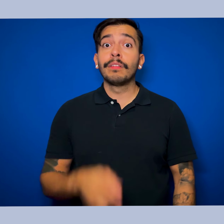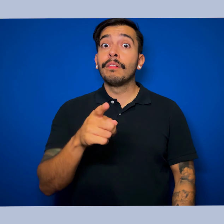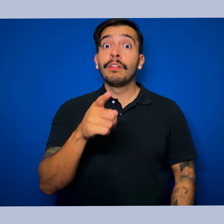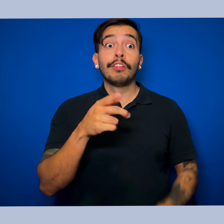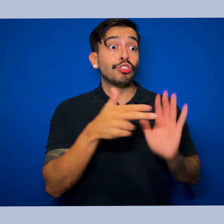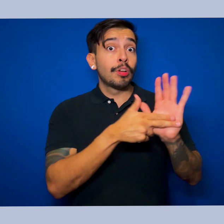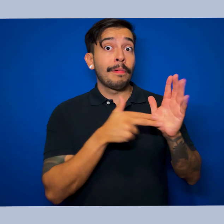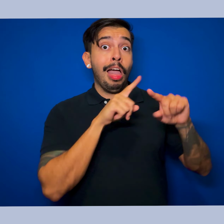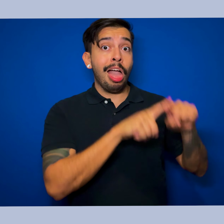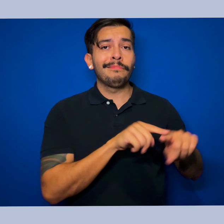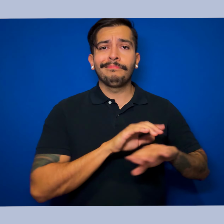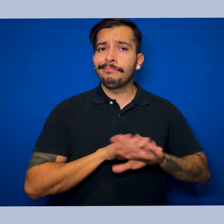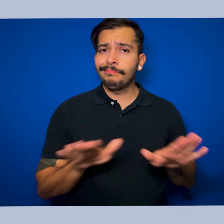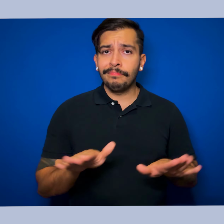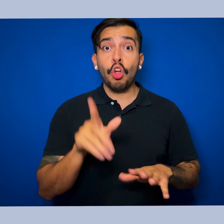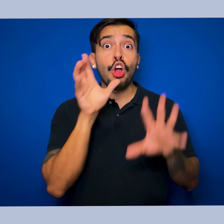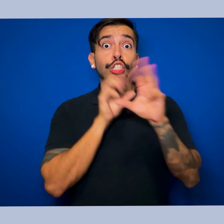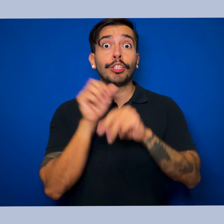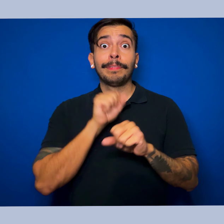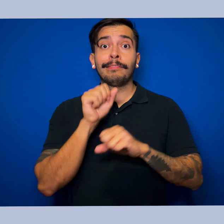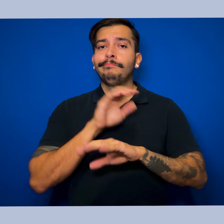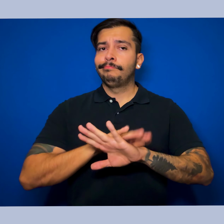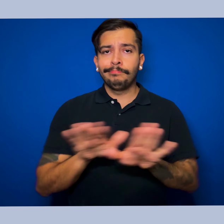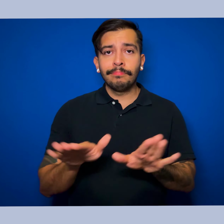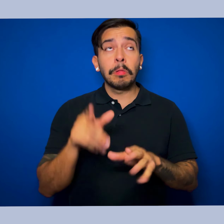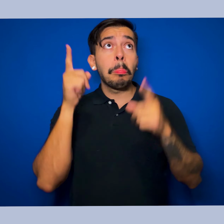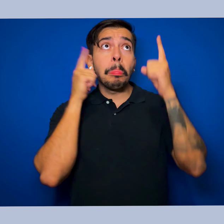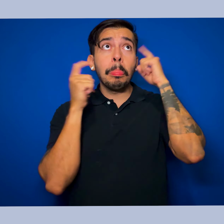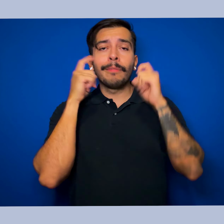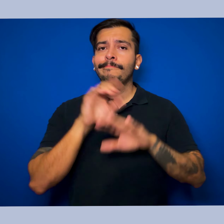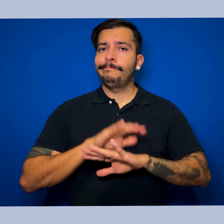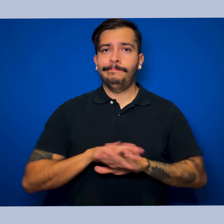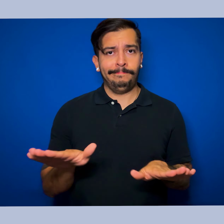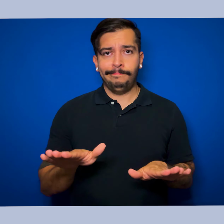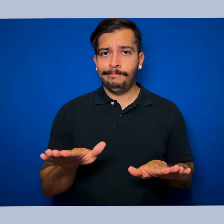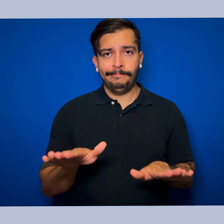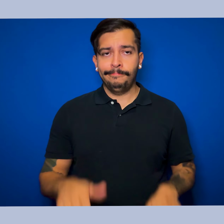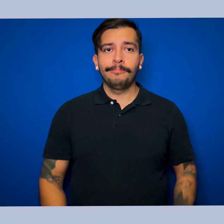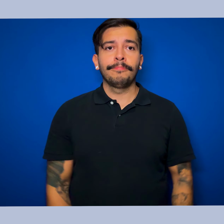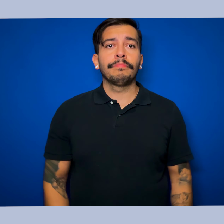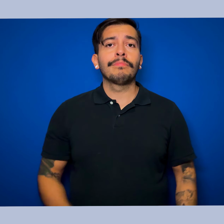Don't rely on stereotypes, assumptions or speculation.